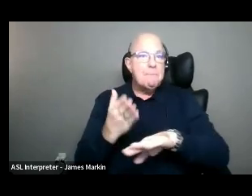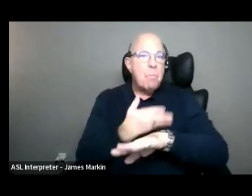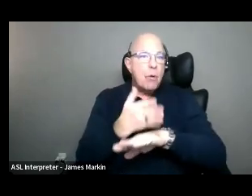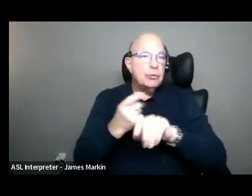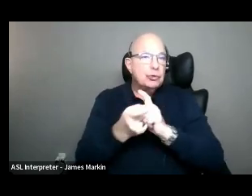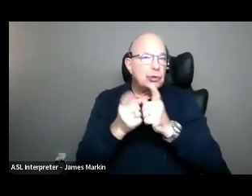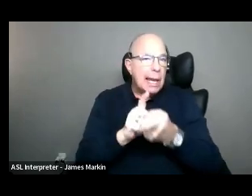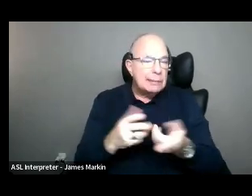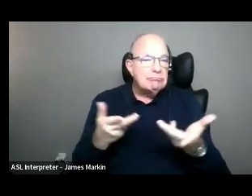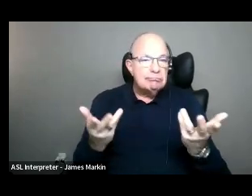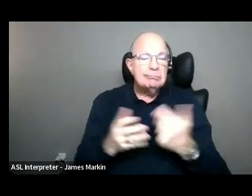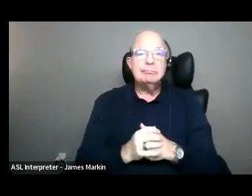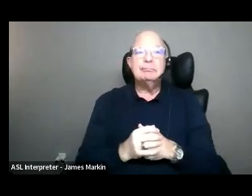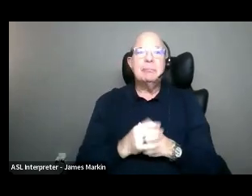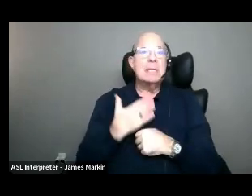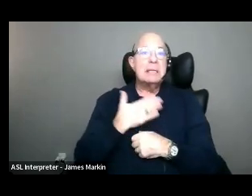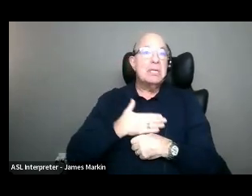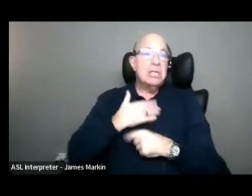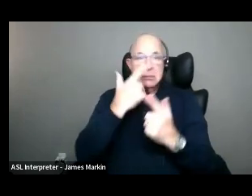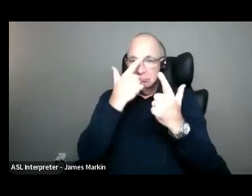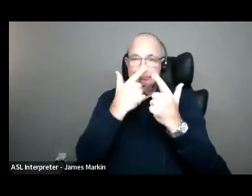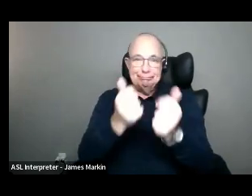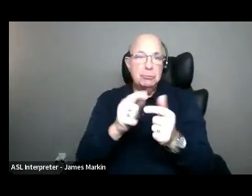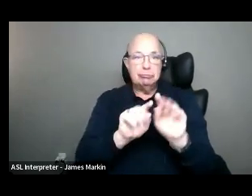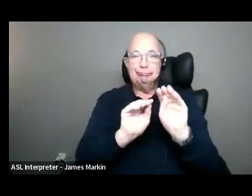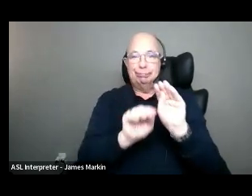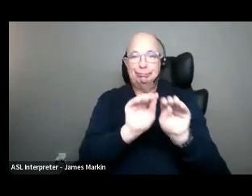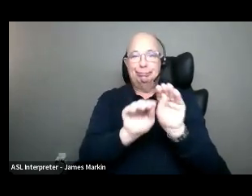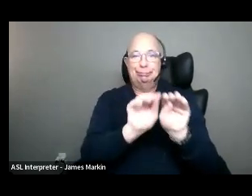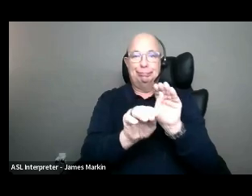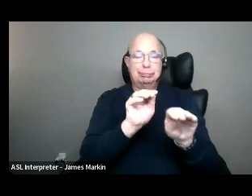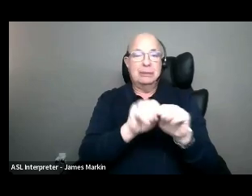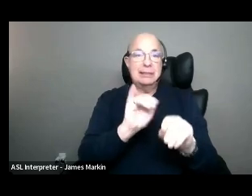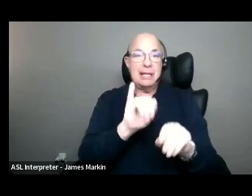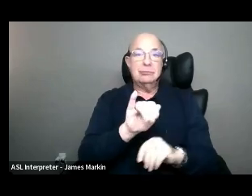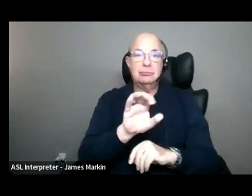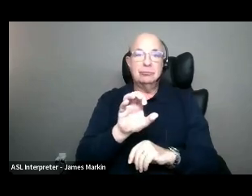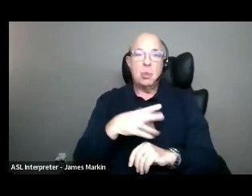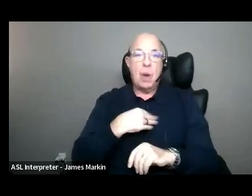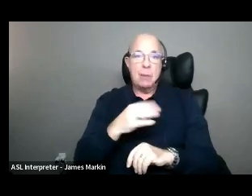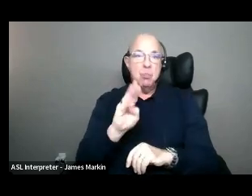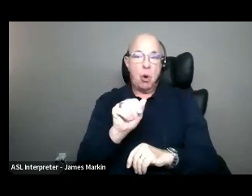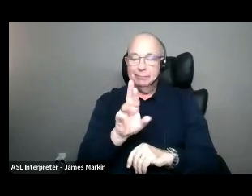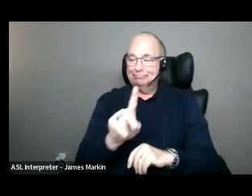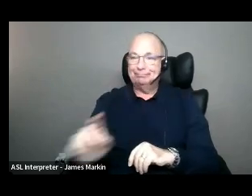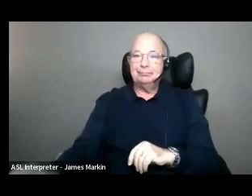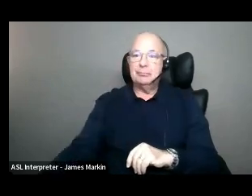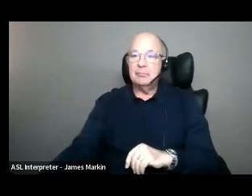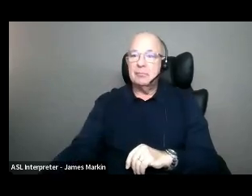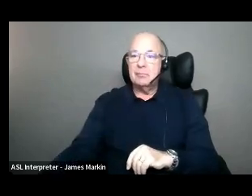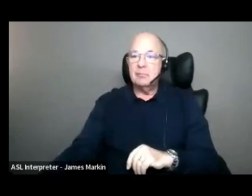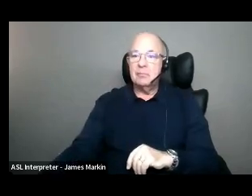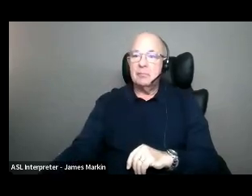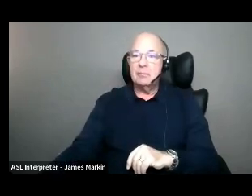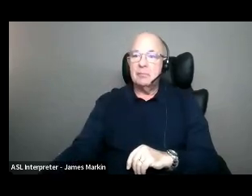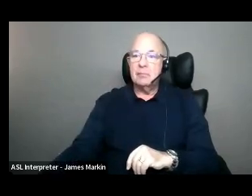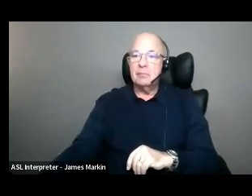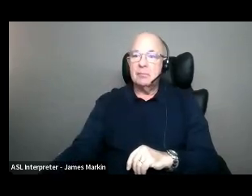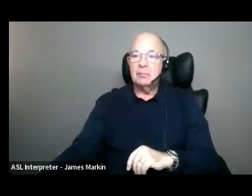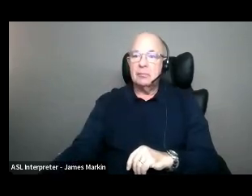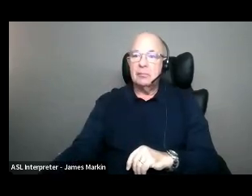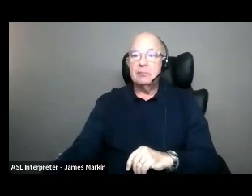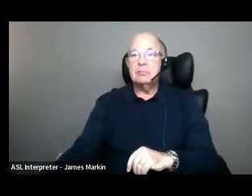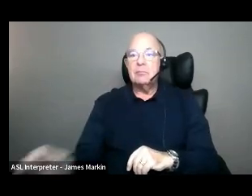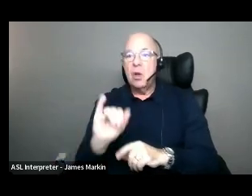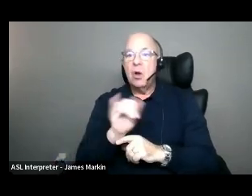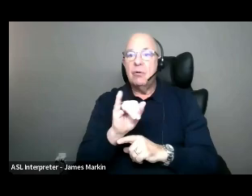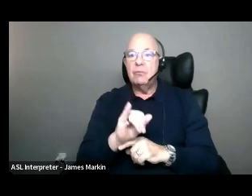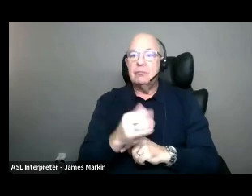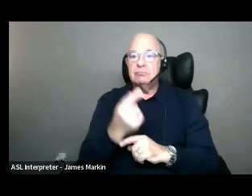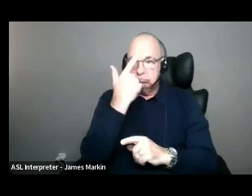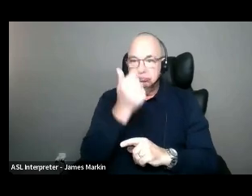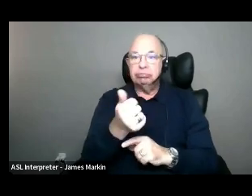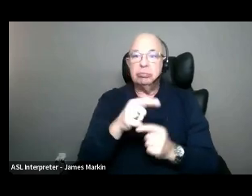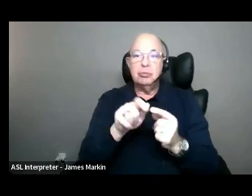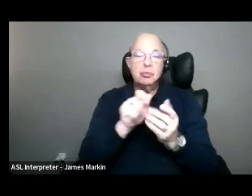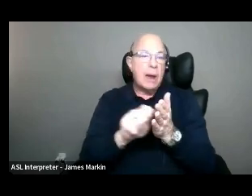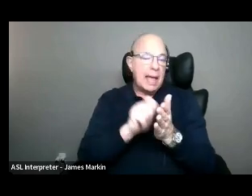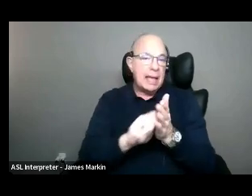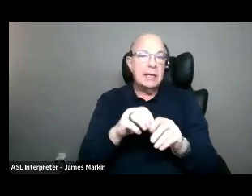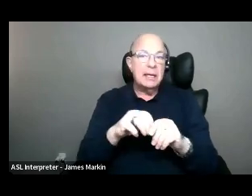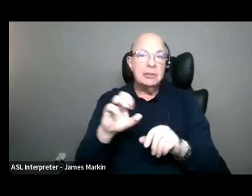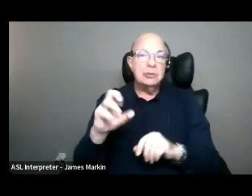Shannon Spencer (she/her): So yeah, please feel free to write that in the, sticky notes, as Melissa also shared as well, too. Also, feel free to write it in the chat.